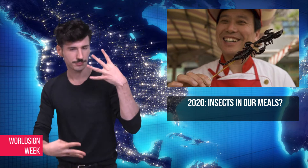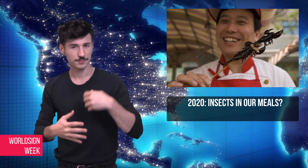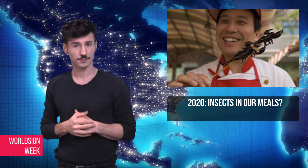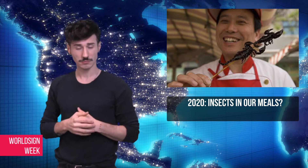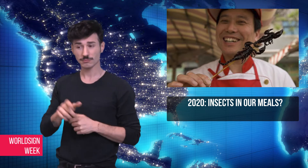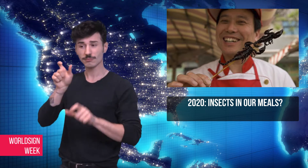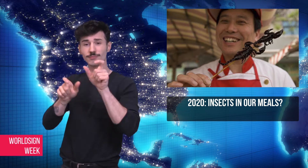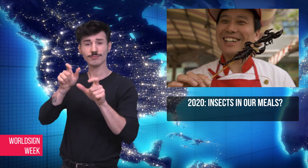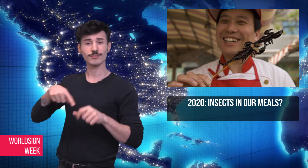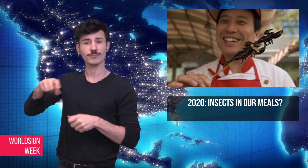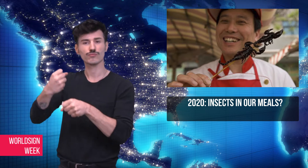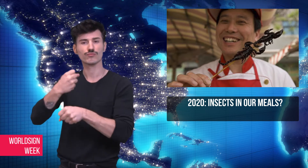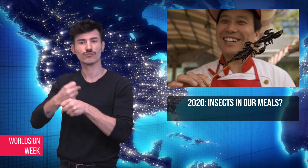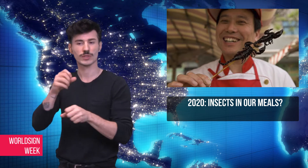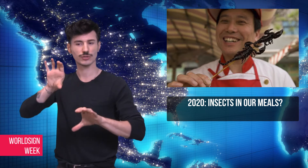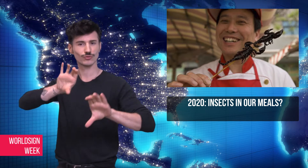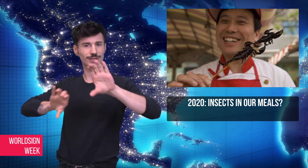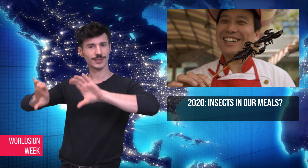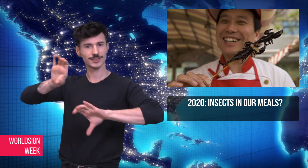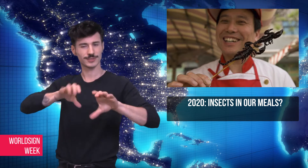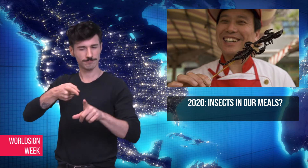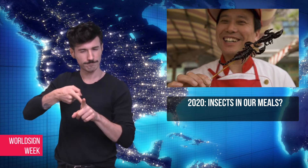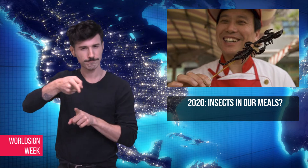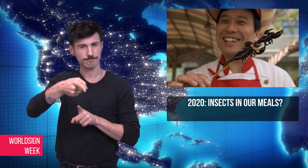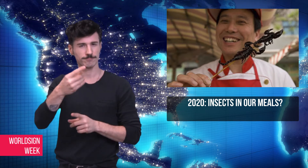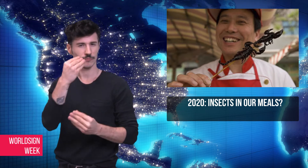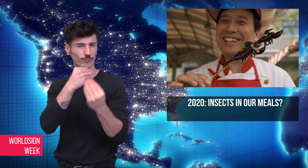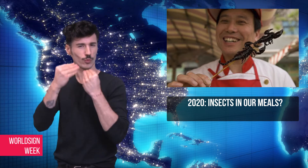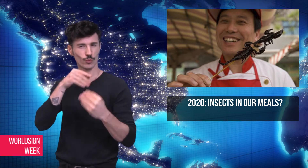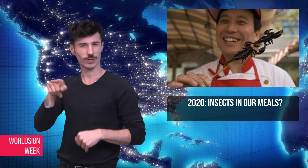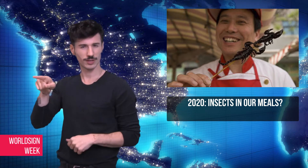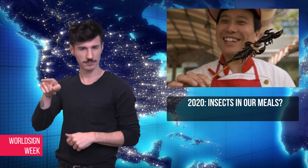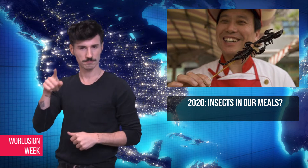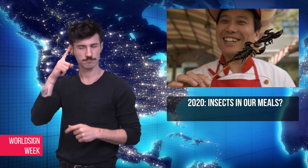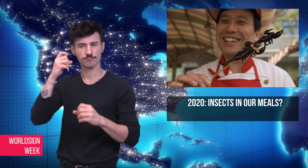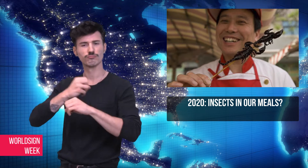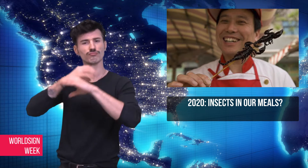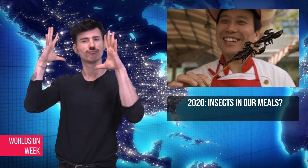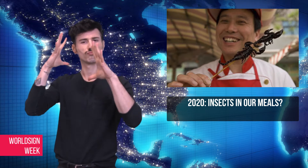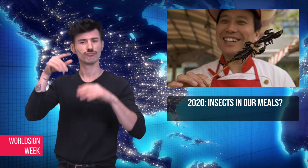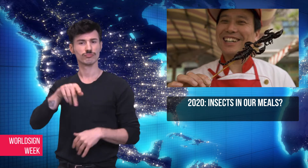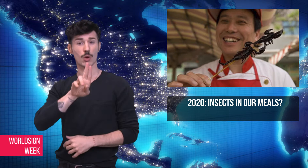Nutrition scientists expect insects to become an